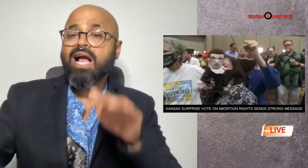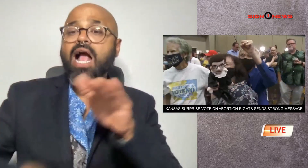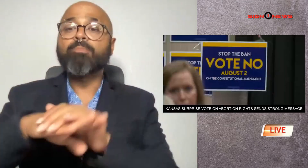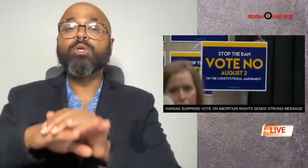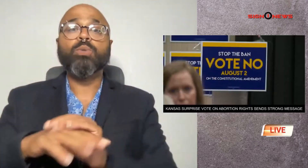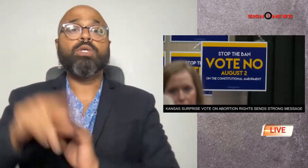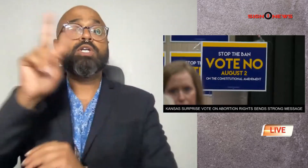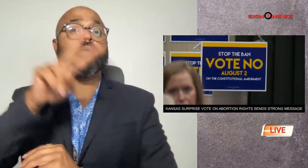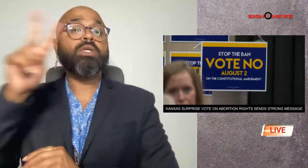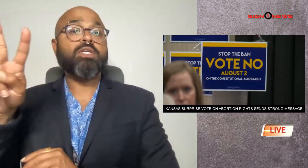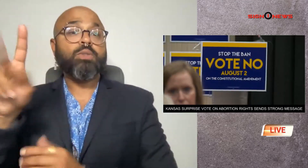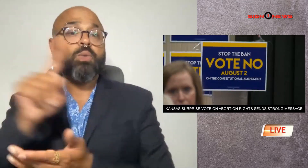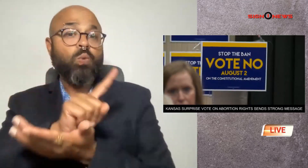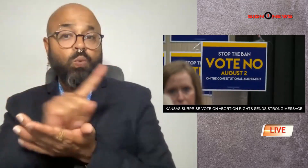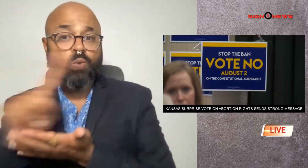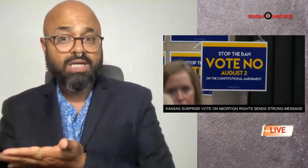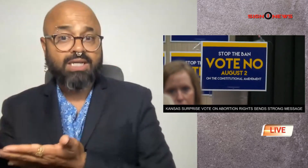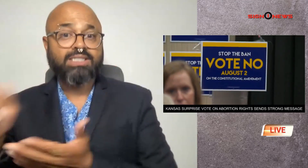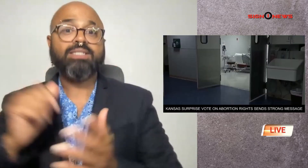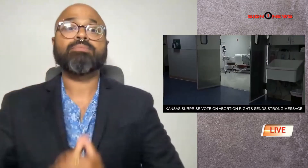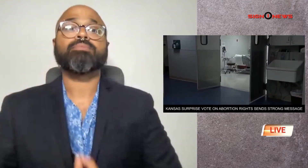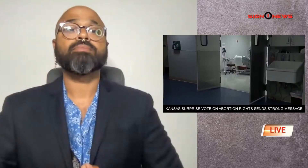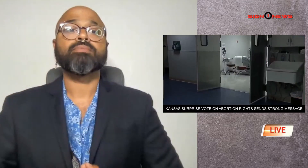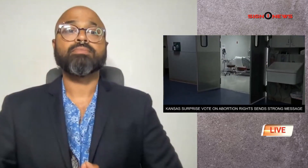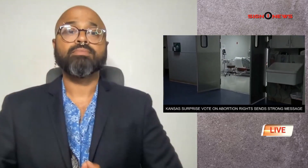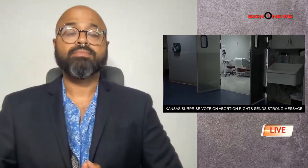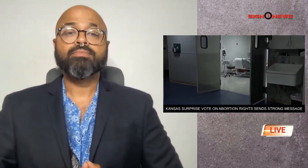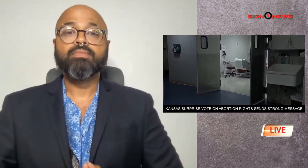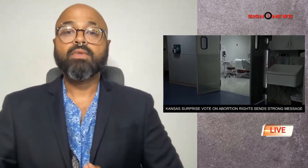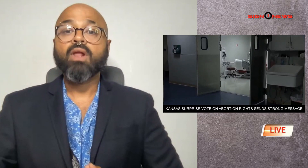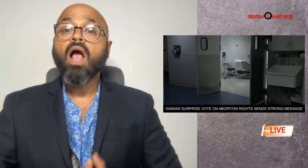abortion is currently legal in Kansas at 22 weeks